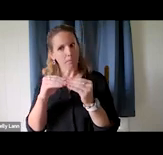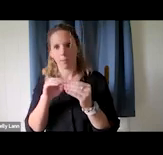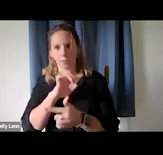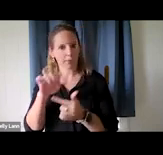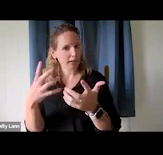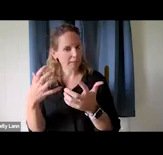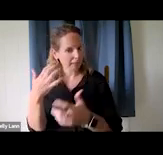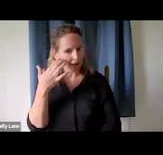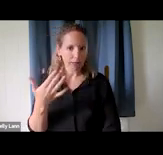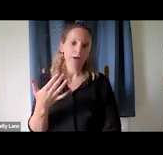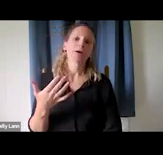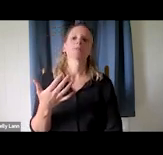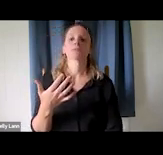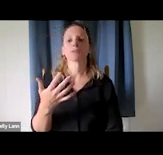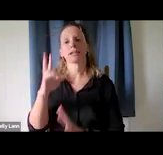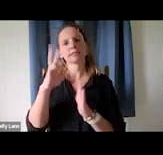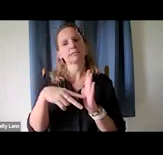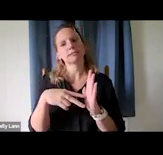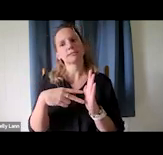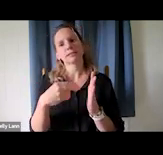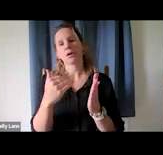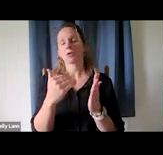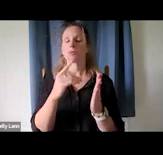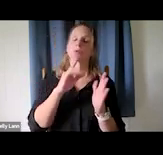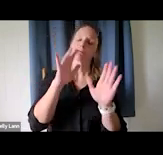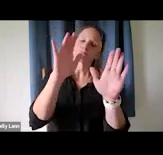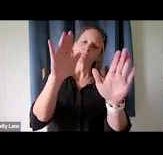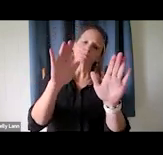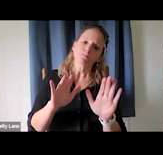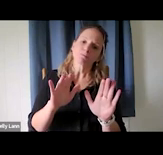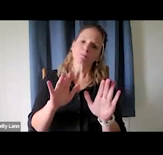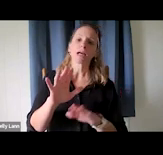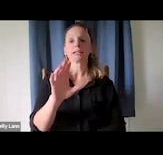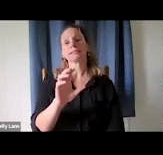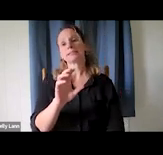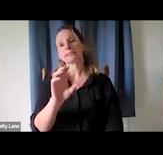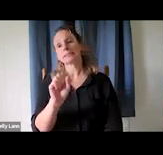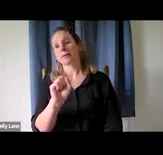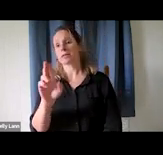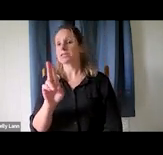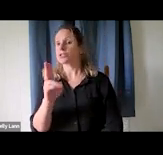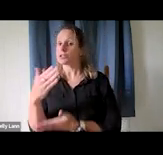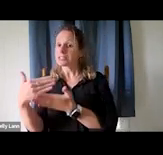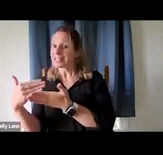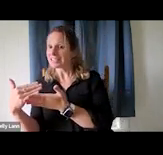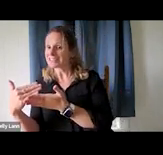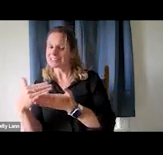I have read some really phenomenal substance use sections, and I have come across some that didn't do